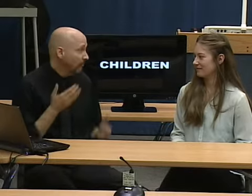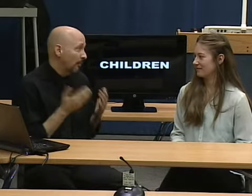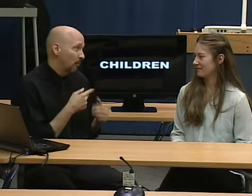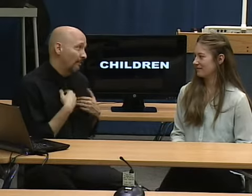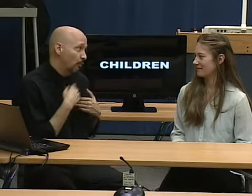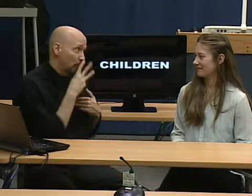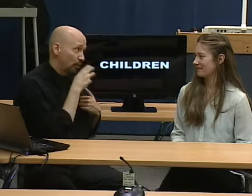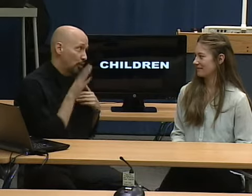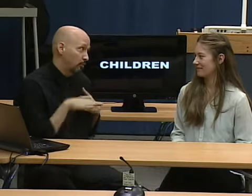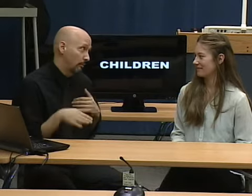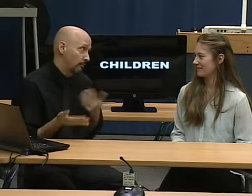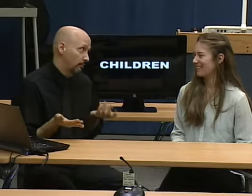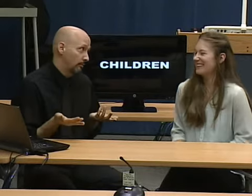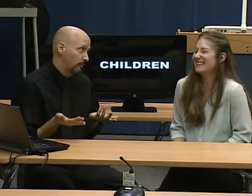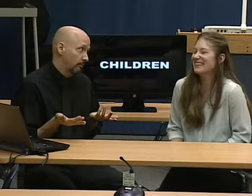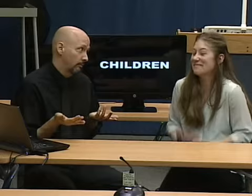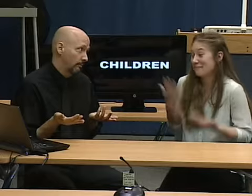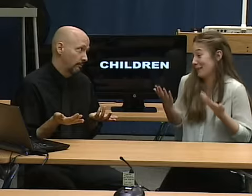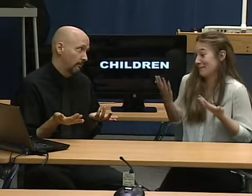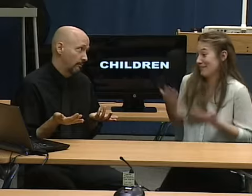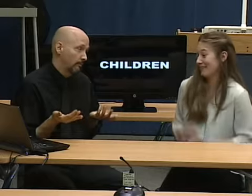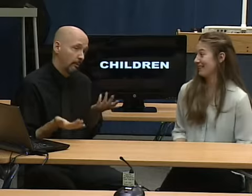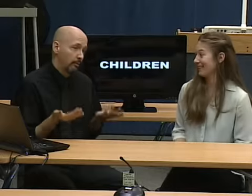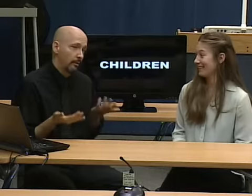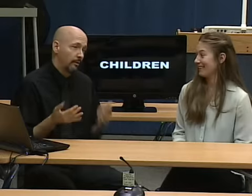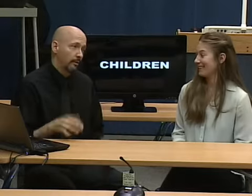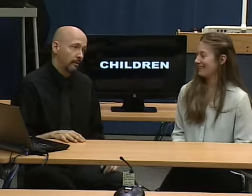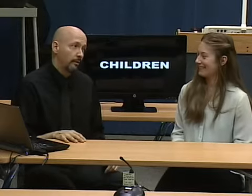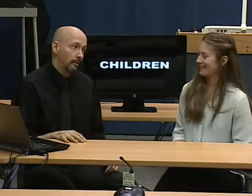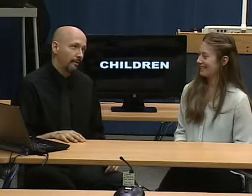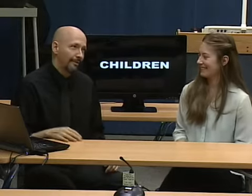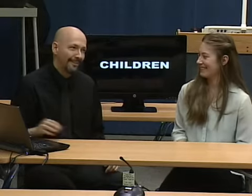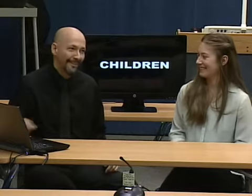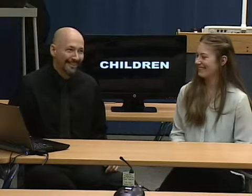Maybe you have weird children. Maybe! Maybe.